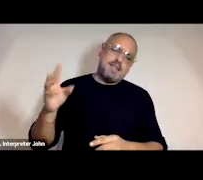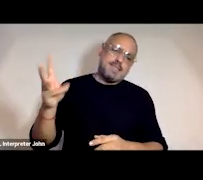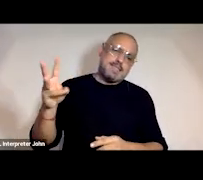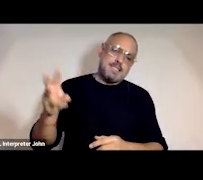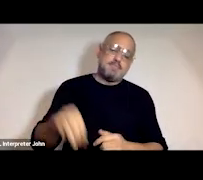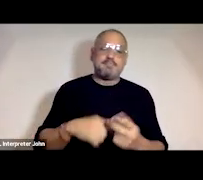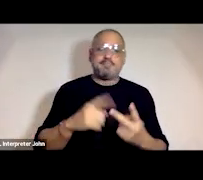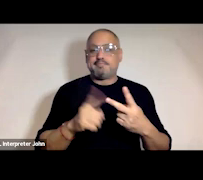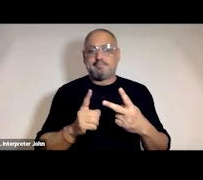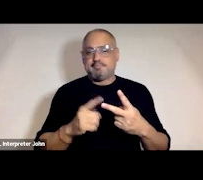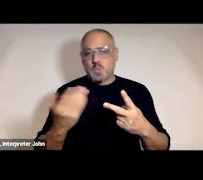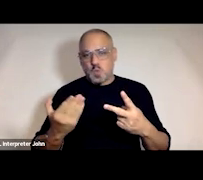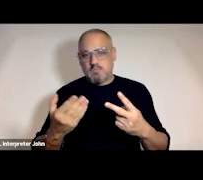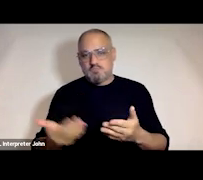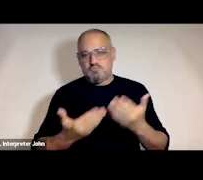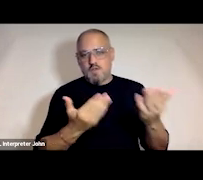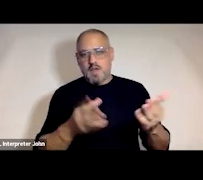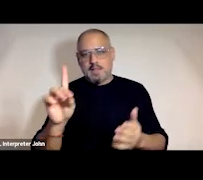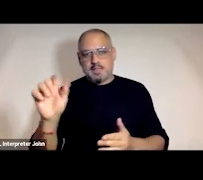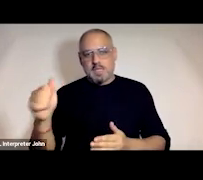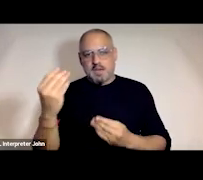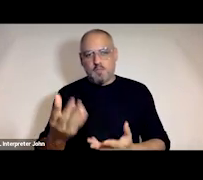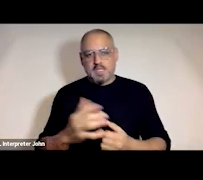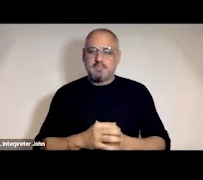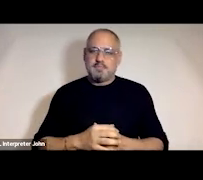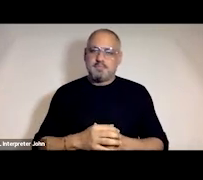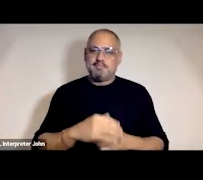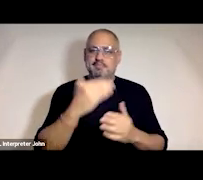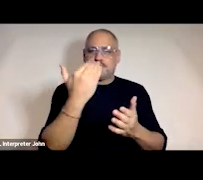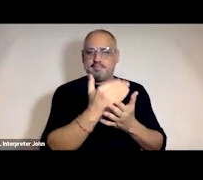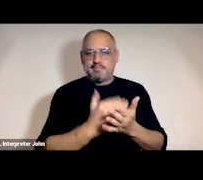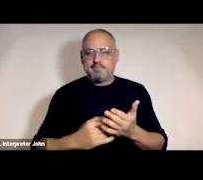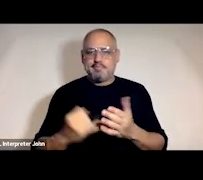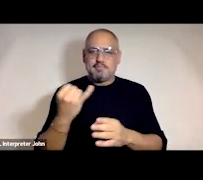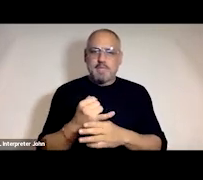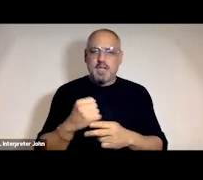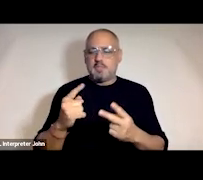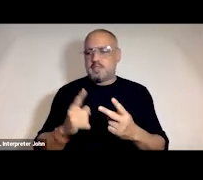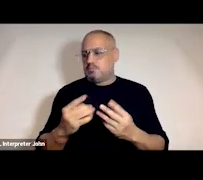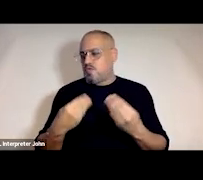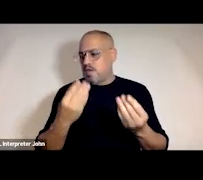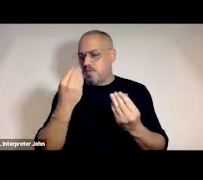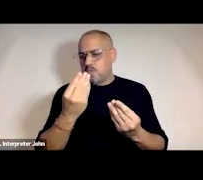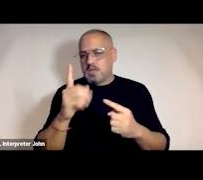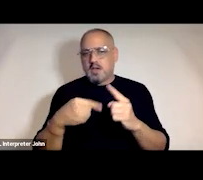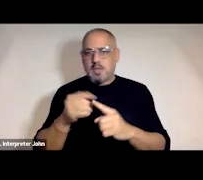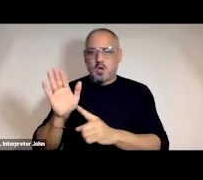The second step is to provide your disability information. List your impairments, provide information about your employment,